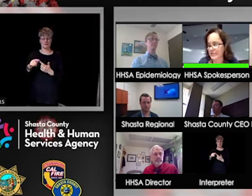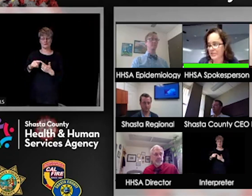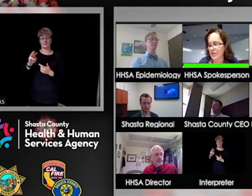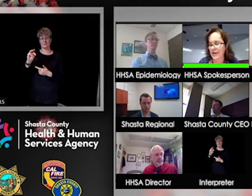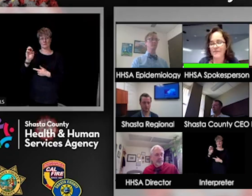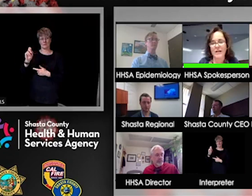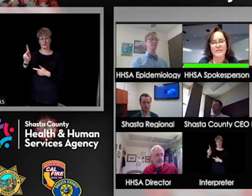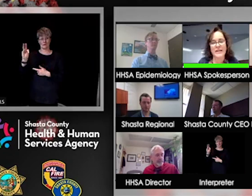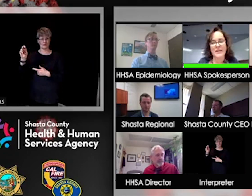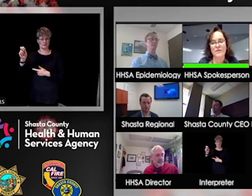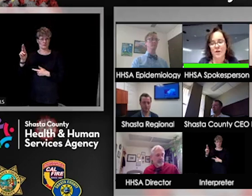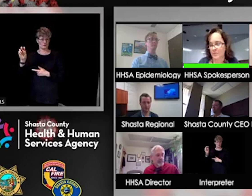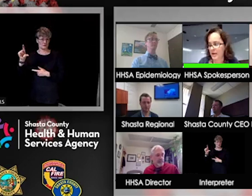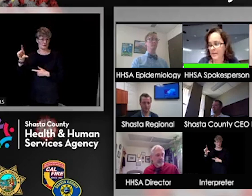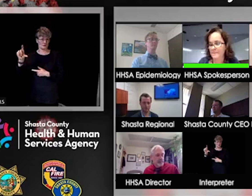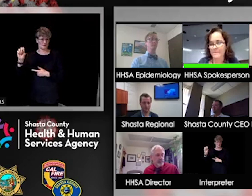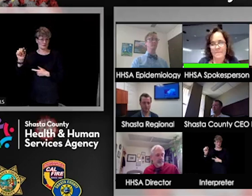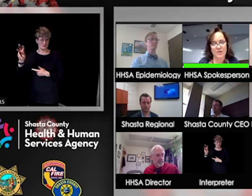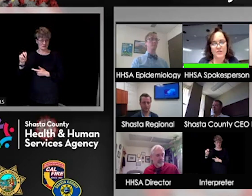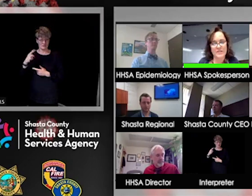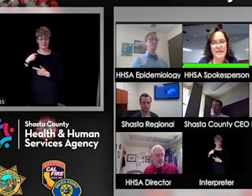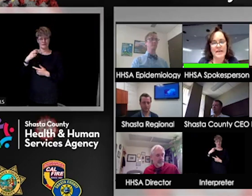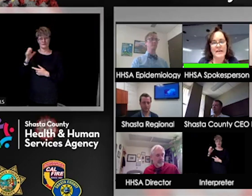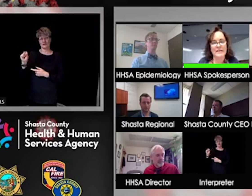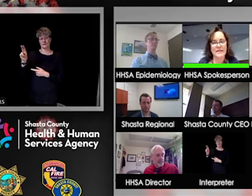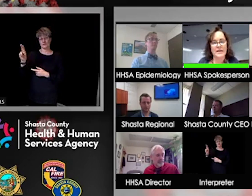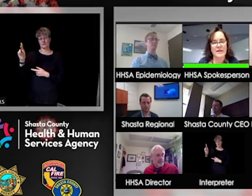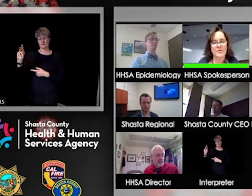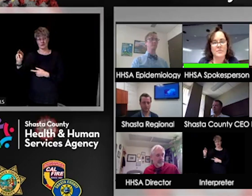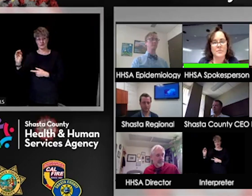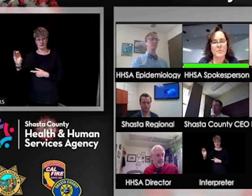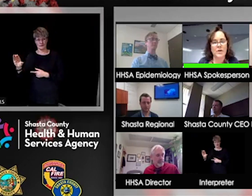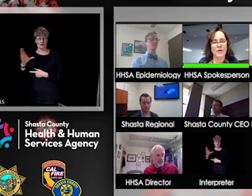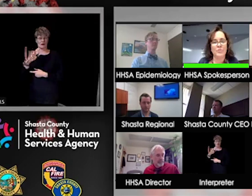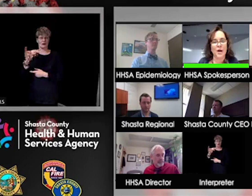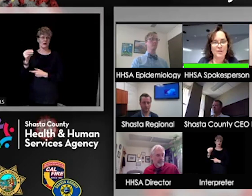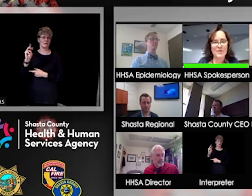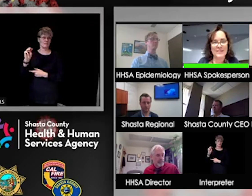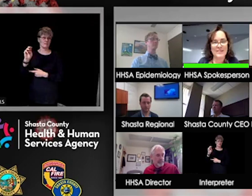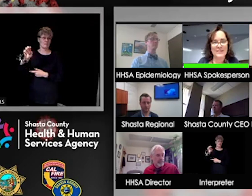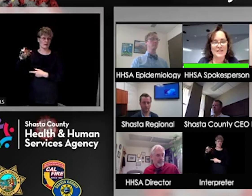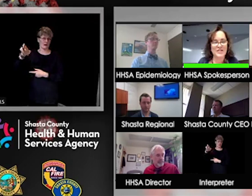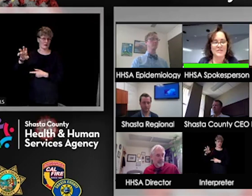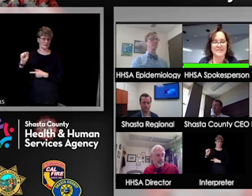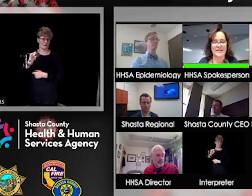Medical Center and Valerie Lakey from Mayers. Robert, you had something to share with us